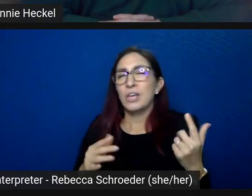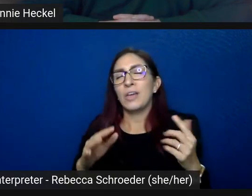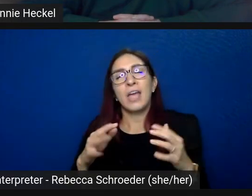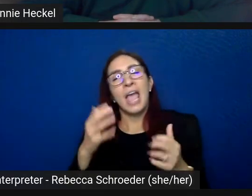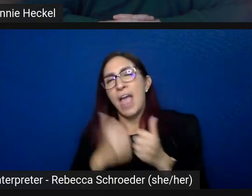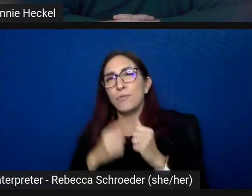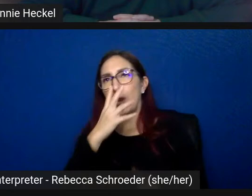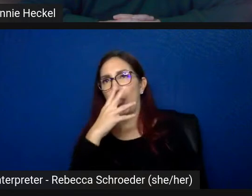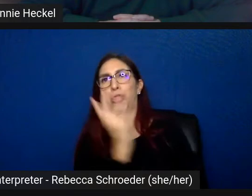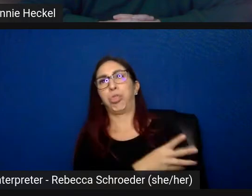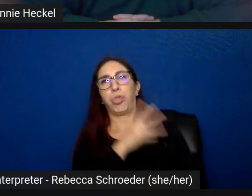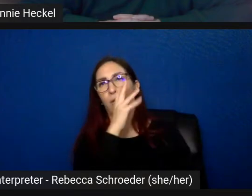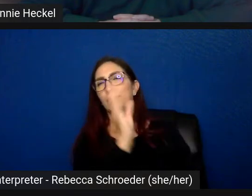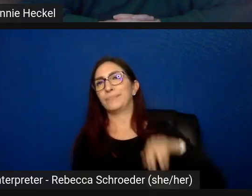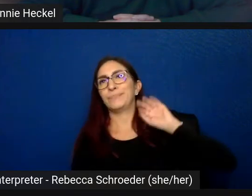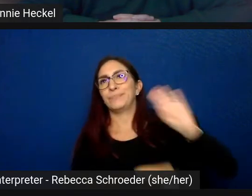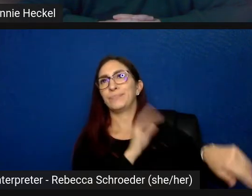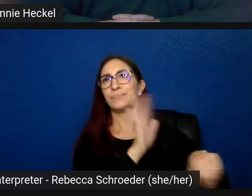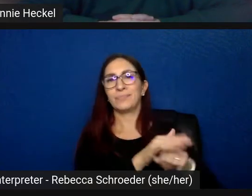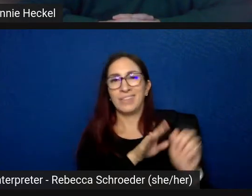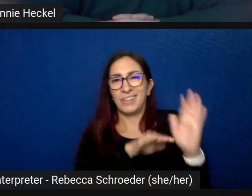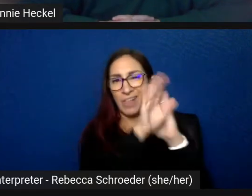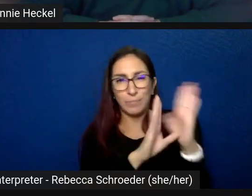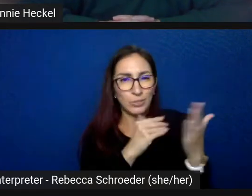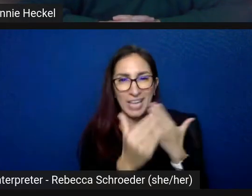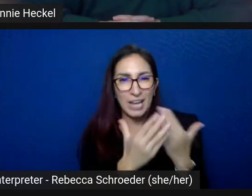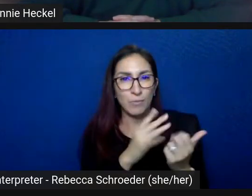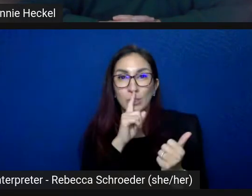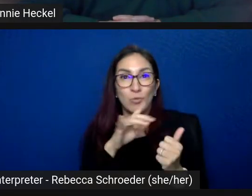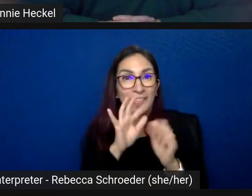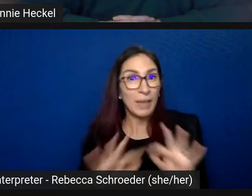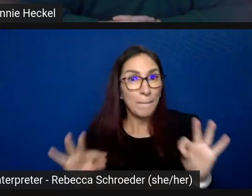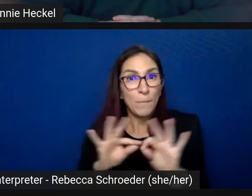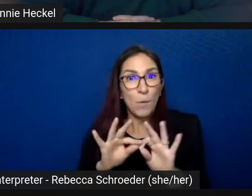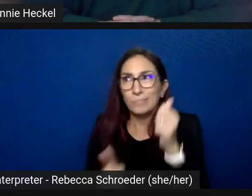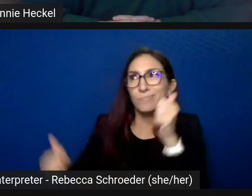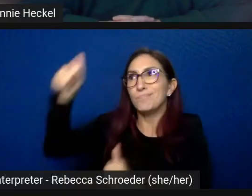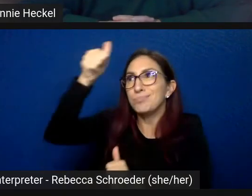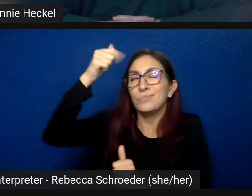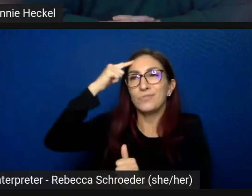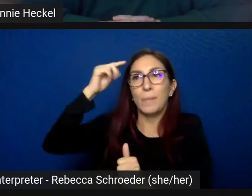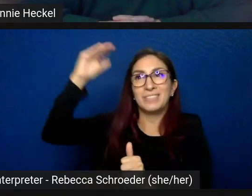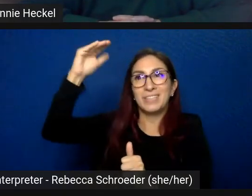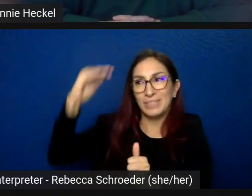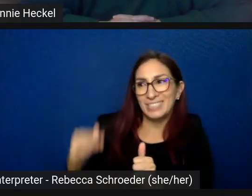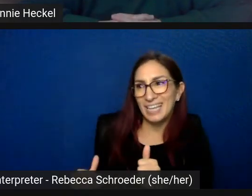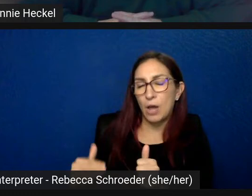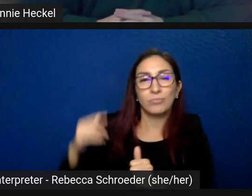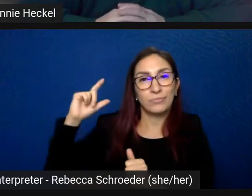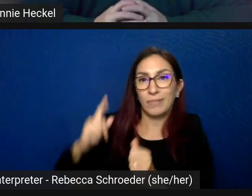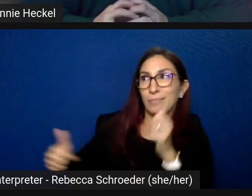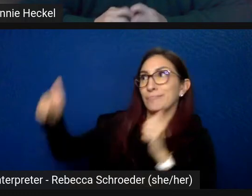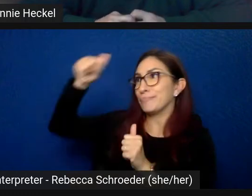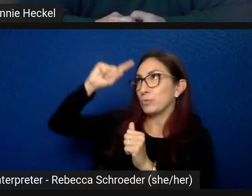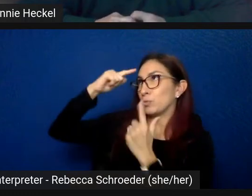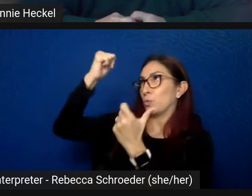It needs to be a top-down thing from the product managers or down from the CEO.